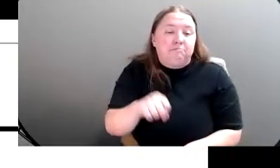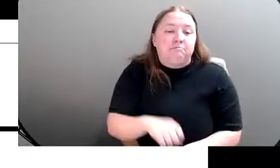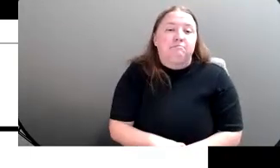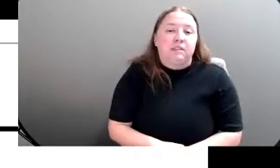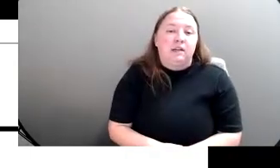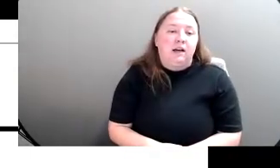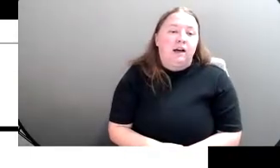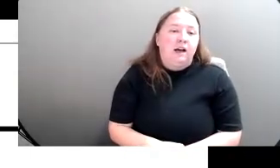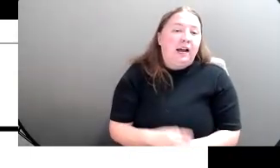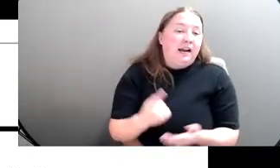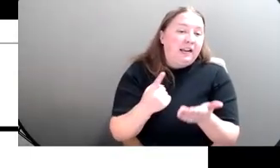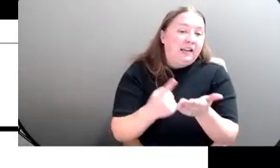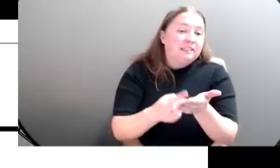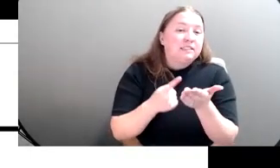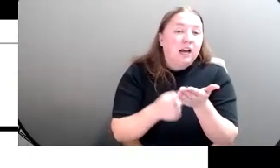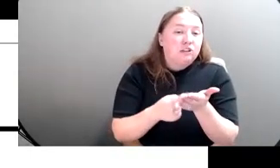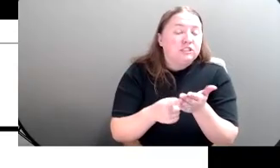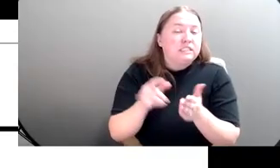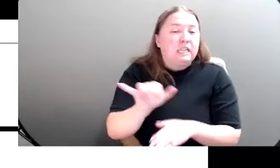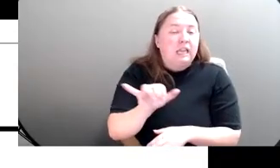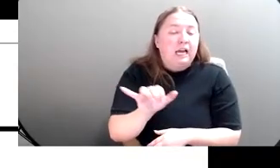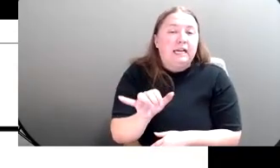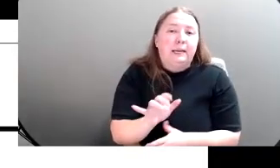And a discussion, you know, like a, Q&A.